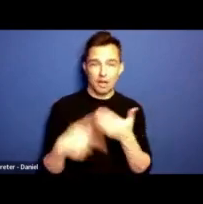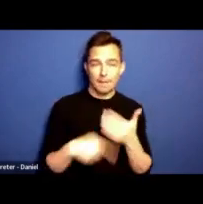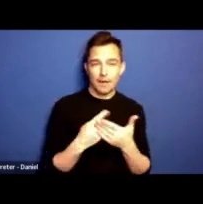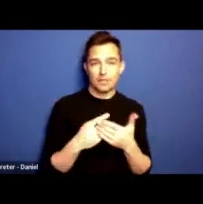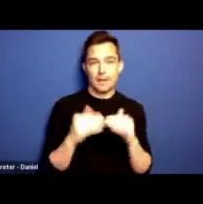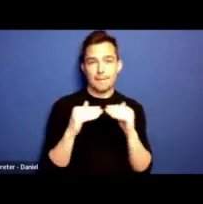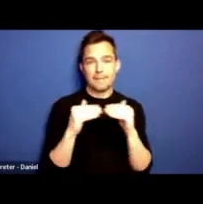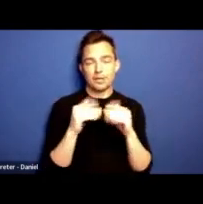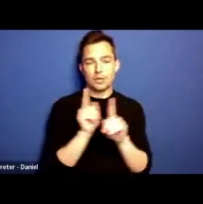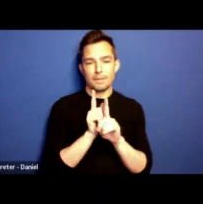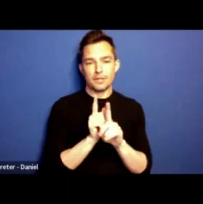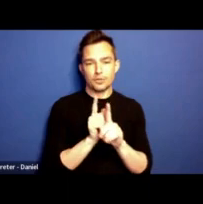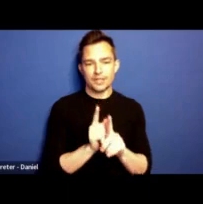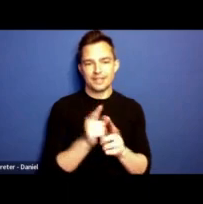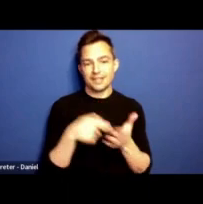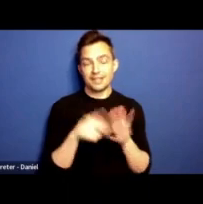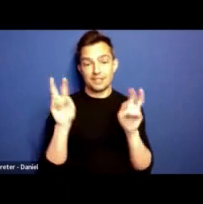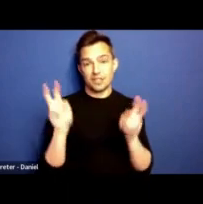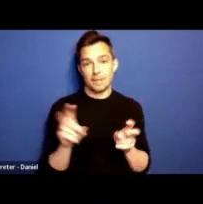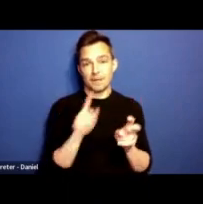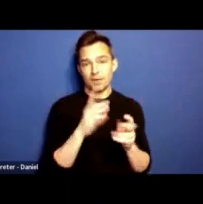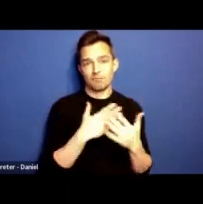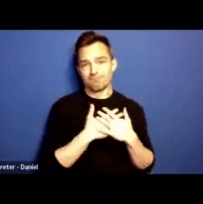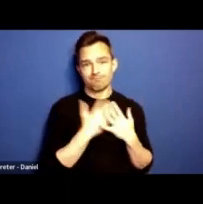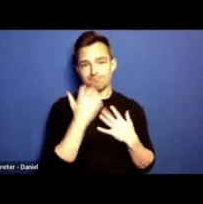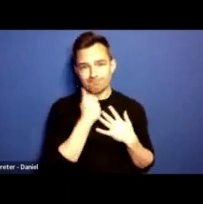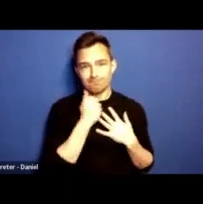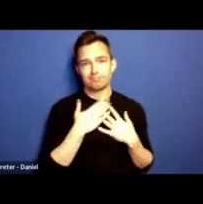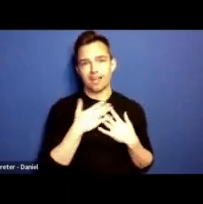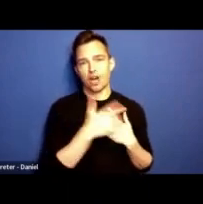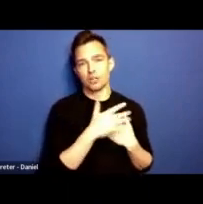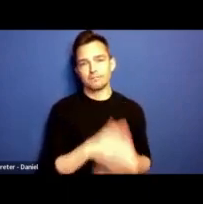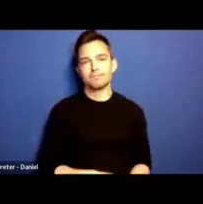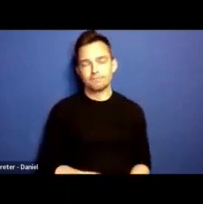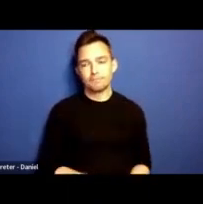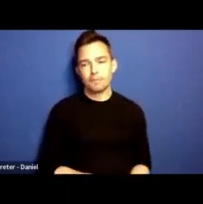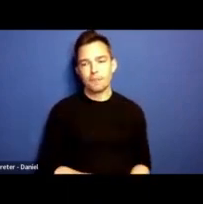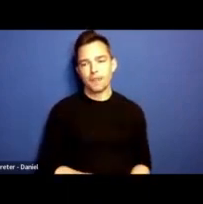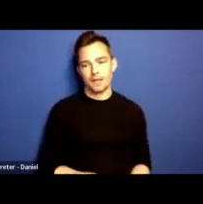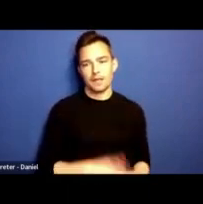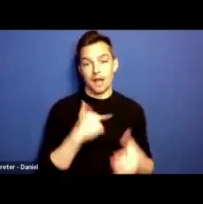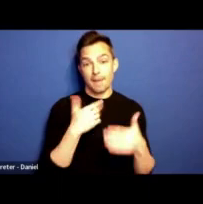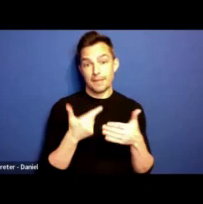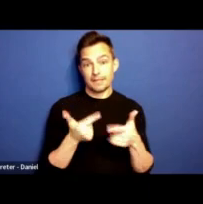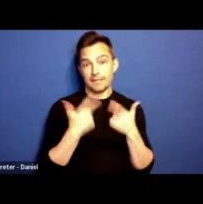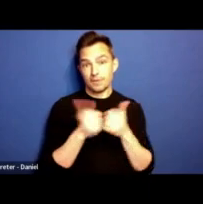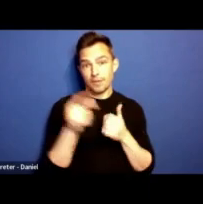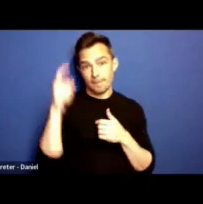mentoring. Because this is this is a topic that is near and dear to my heart. I have been living with brain injury since a car